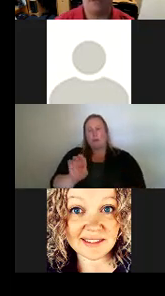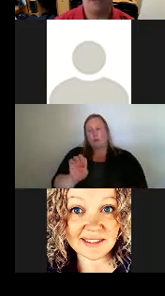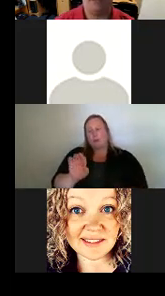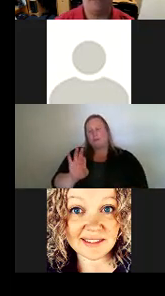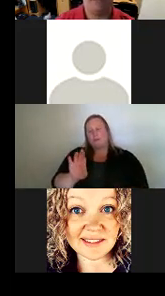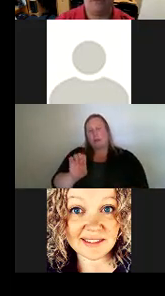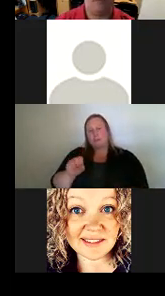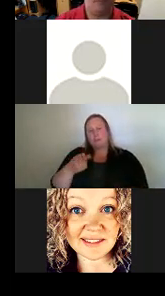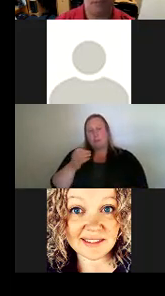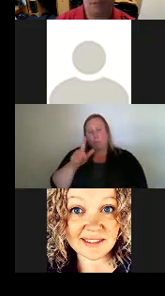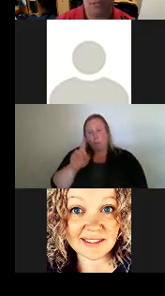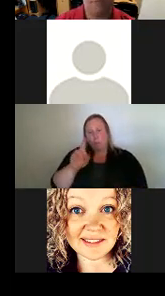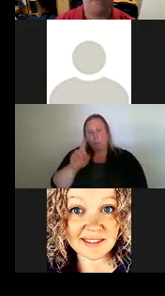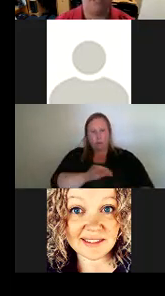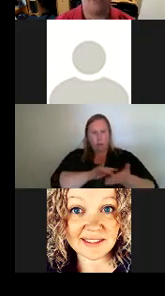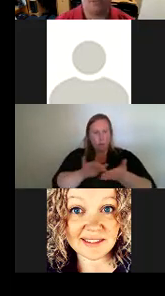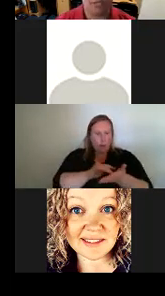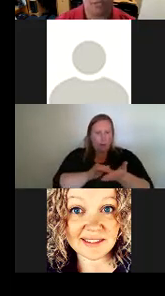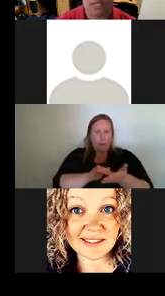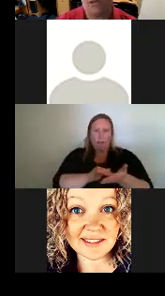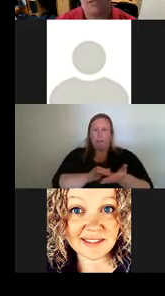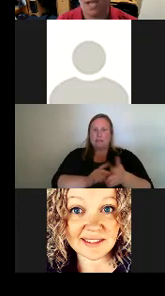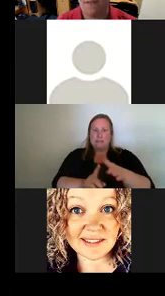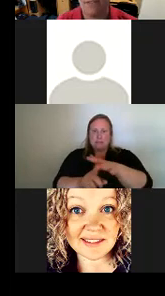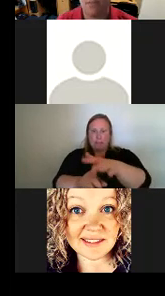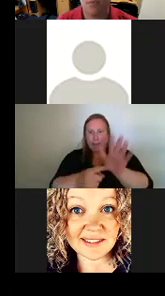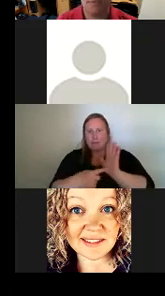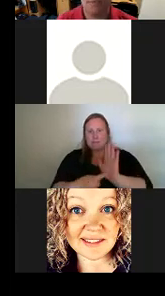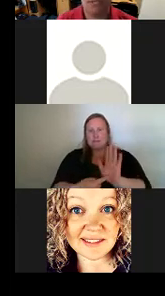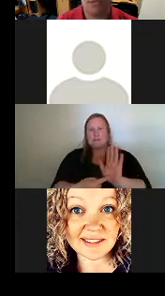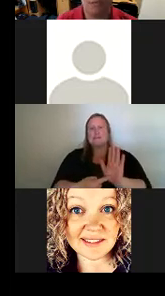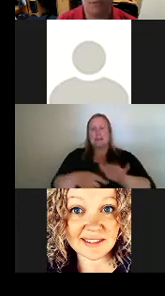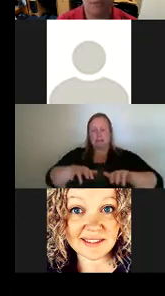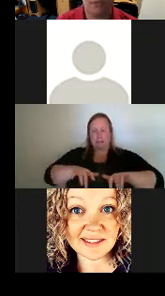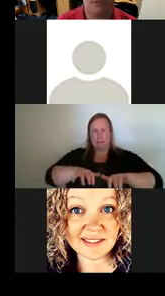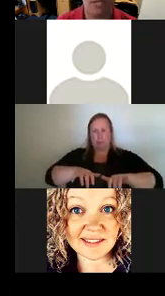FOR THEM YOU WILL SEE THEY HAVE KEYBOARDS BUILT IN WITH